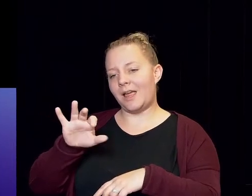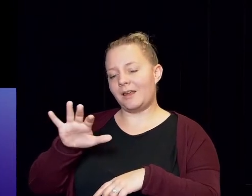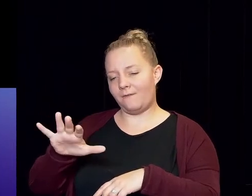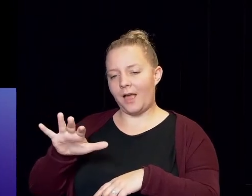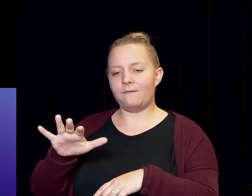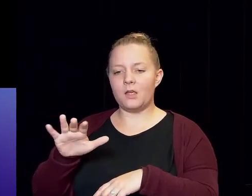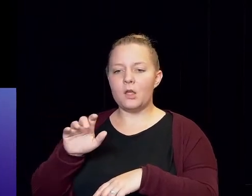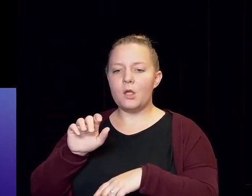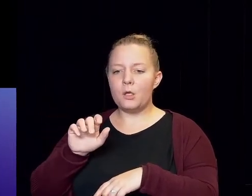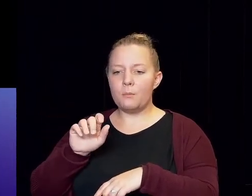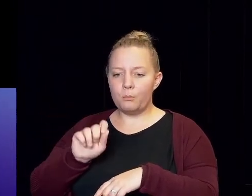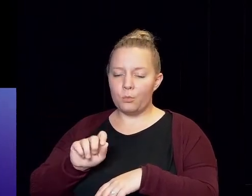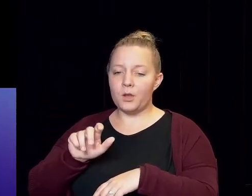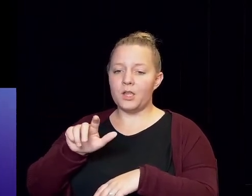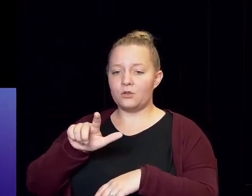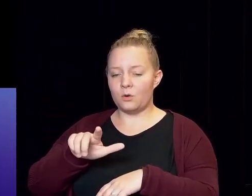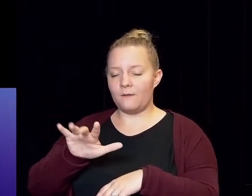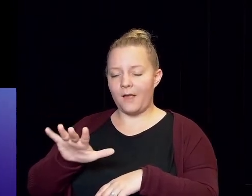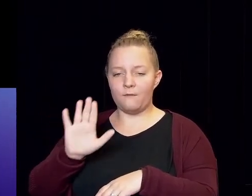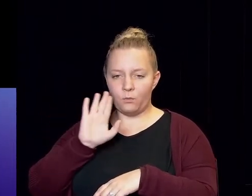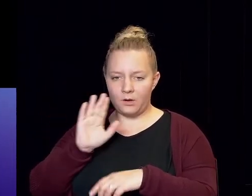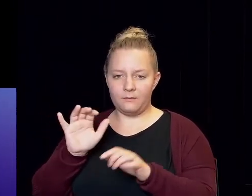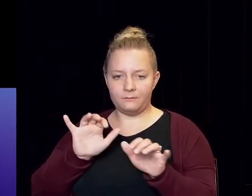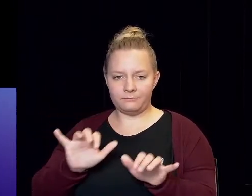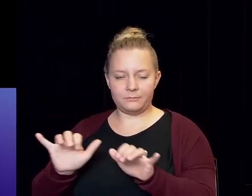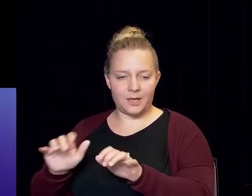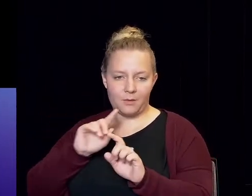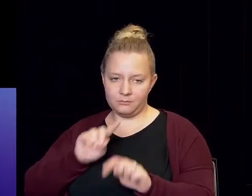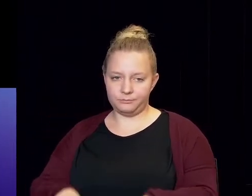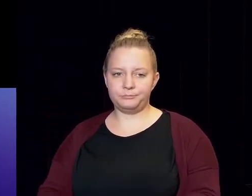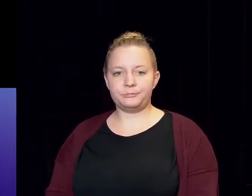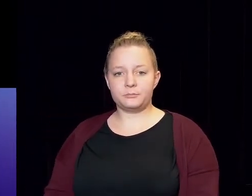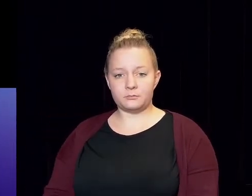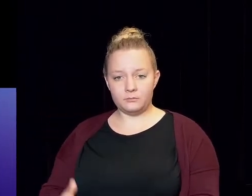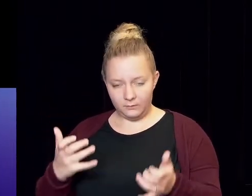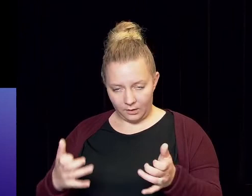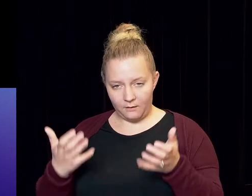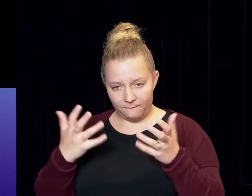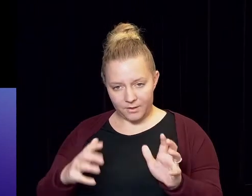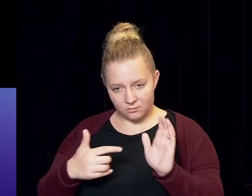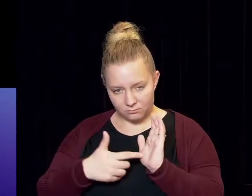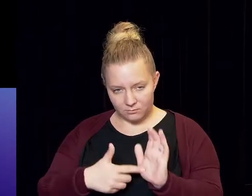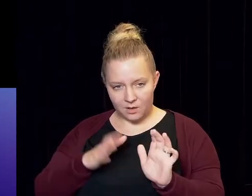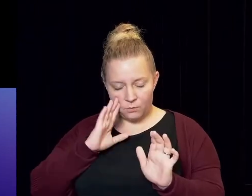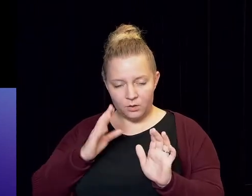would have been the same. All right, to wrap up this example, we're going to look at special percents